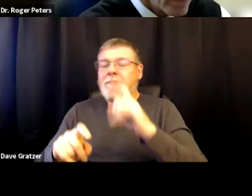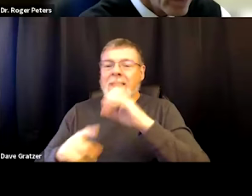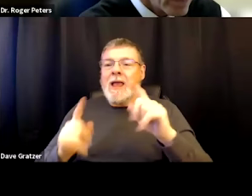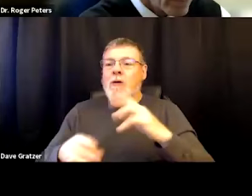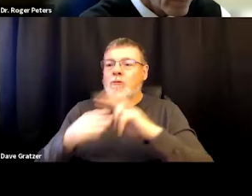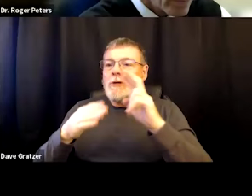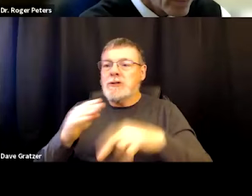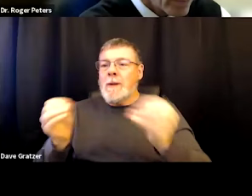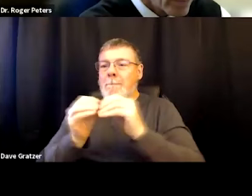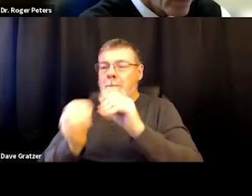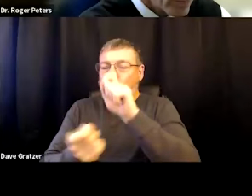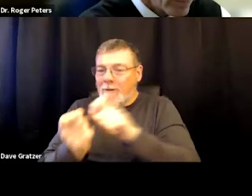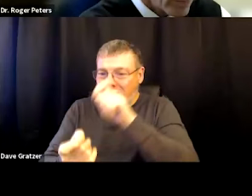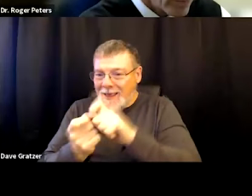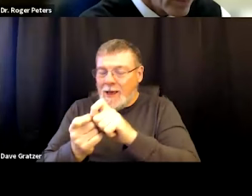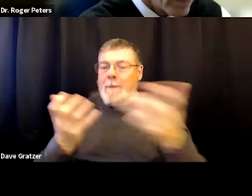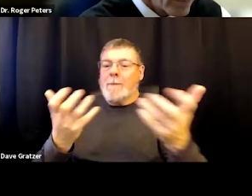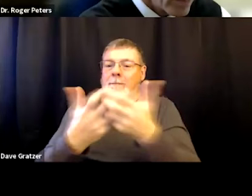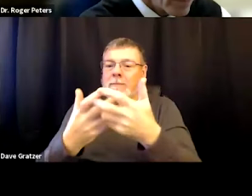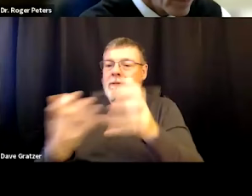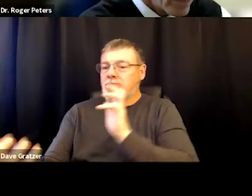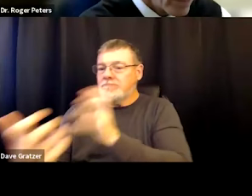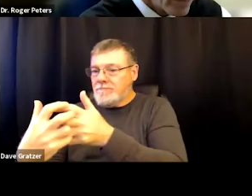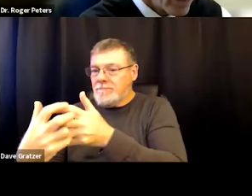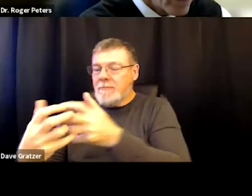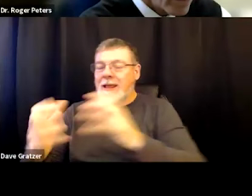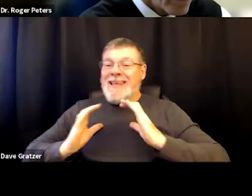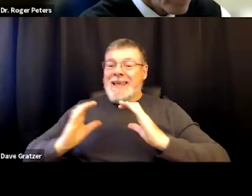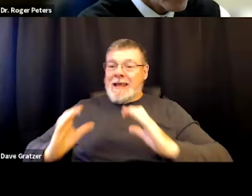in more accurate matching of clients to treatment services,